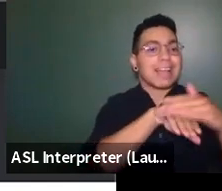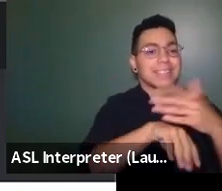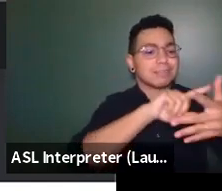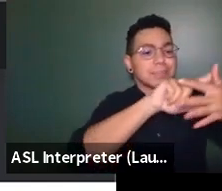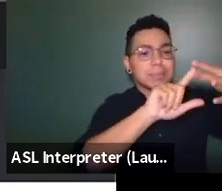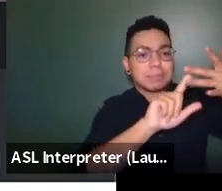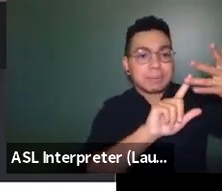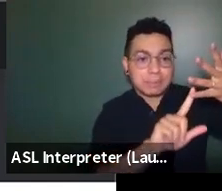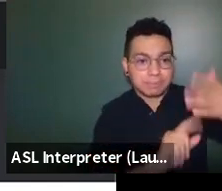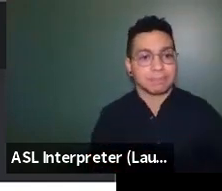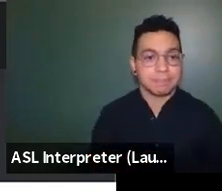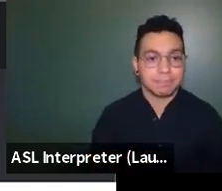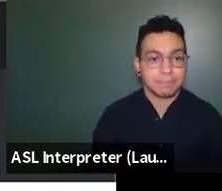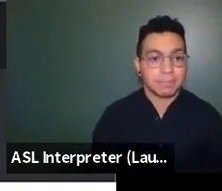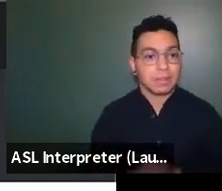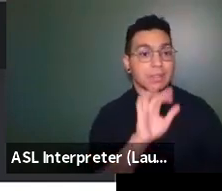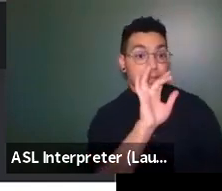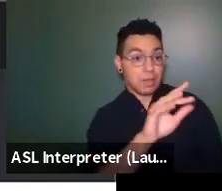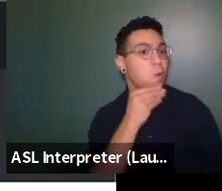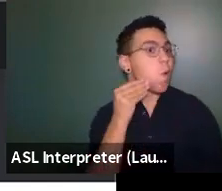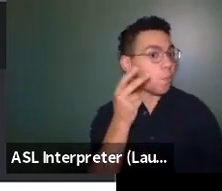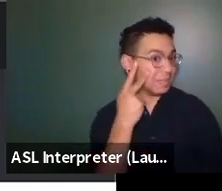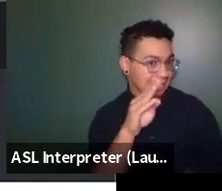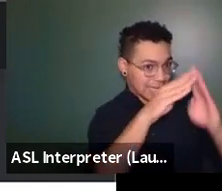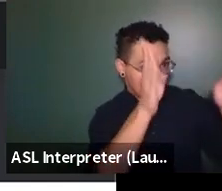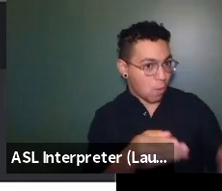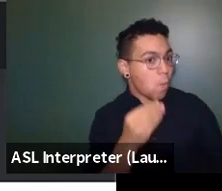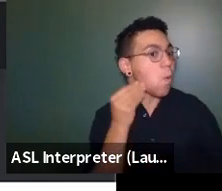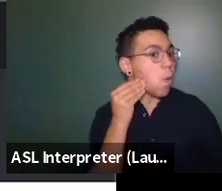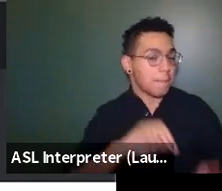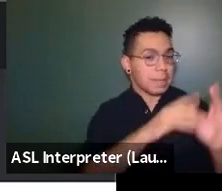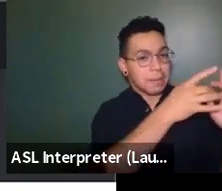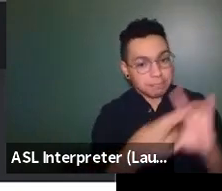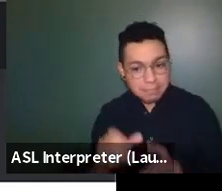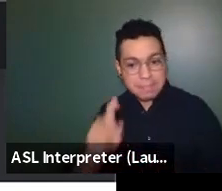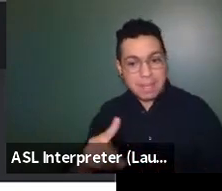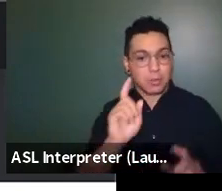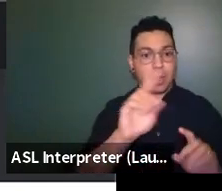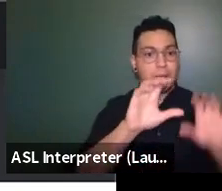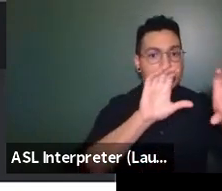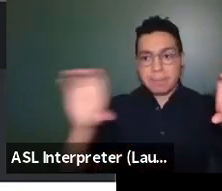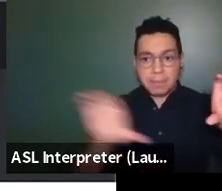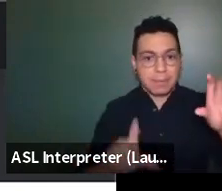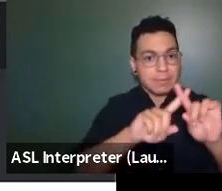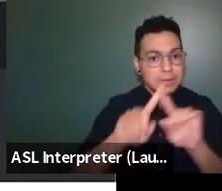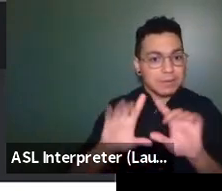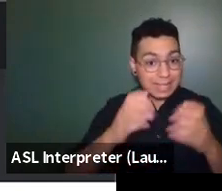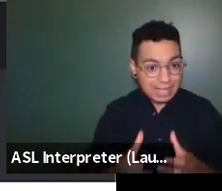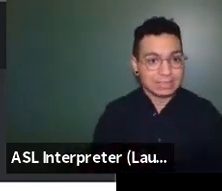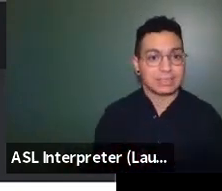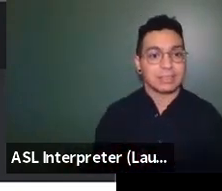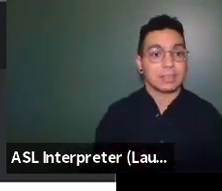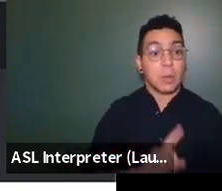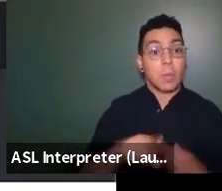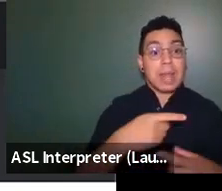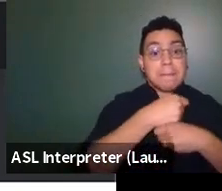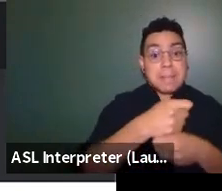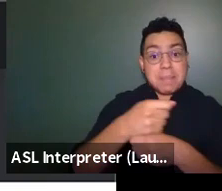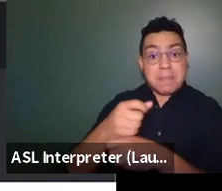ESD 112 - Katherine Livick: There's my home. If I click Home that's going to take me back to my home base where it says Classes. As I create classes they're going to populate in here.